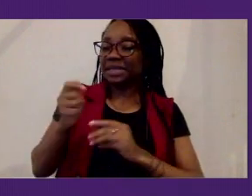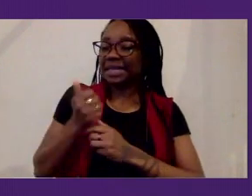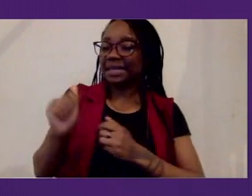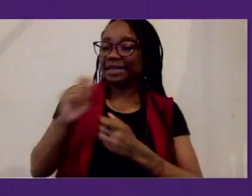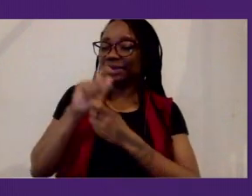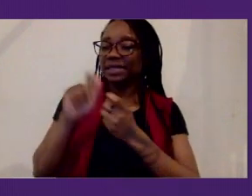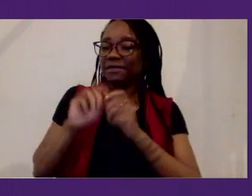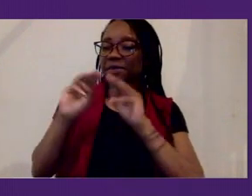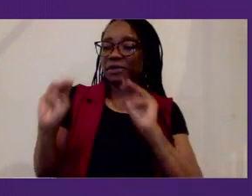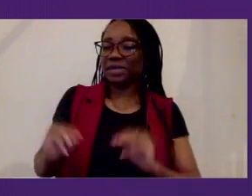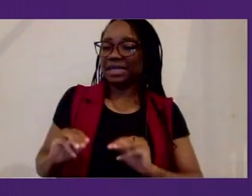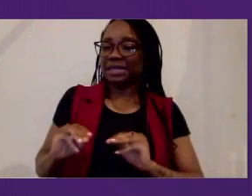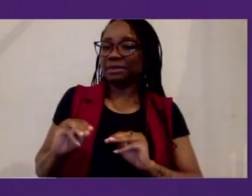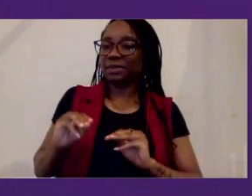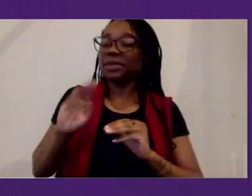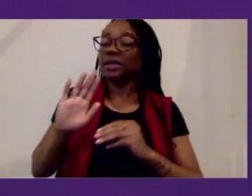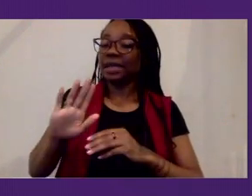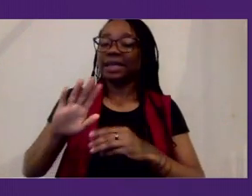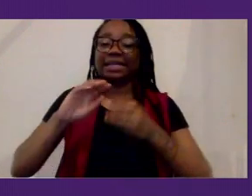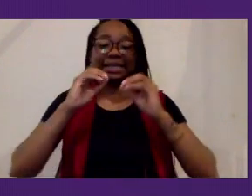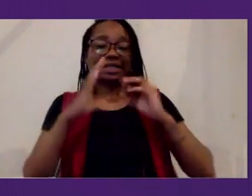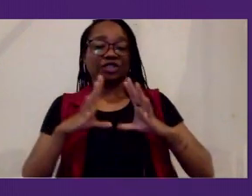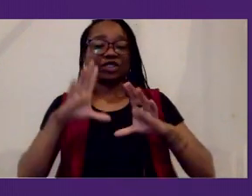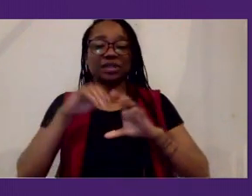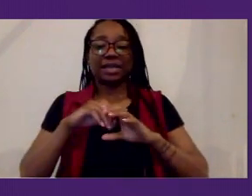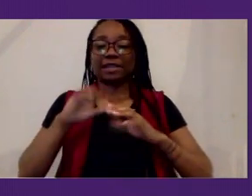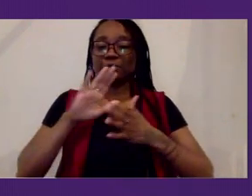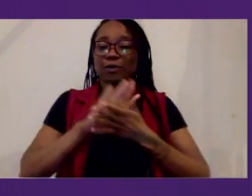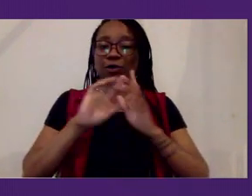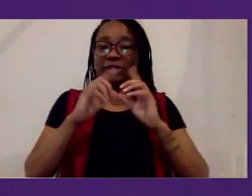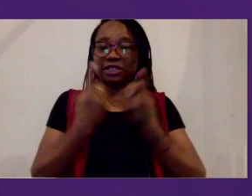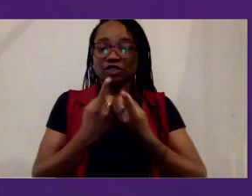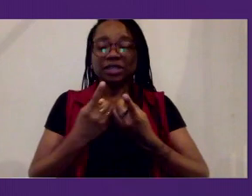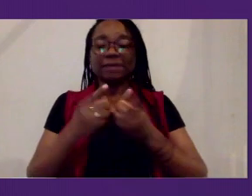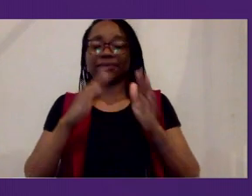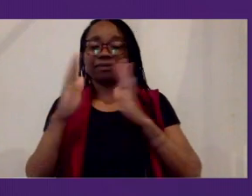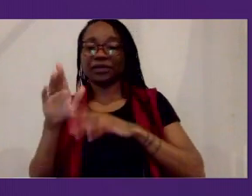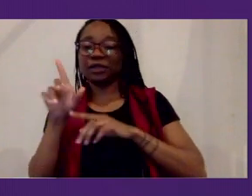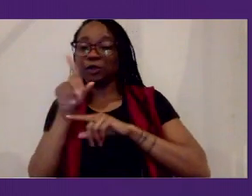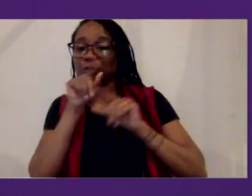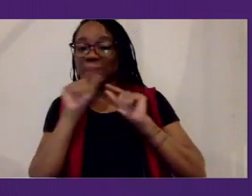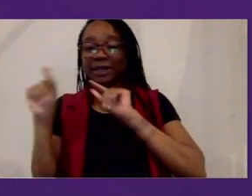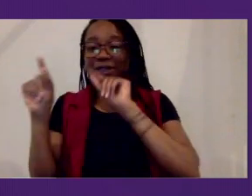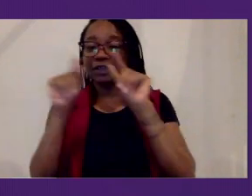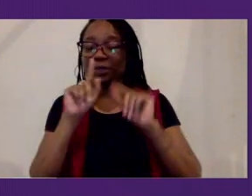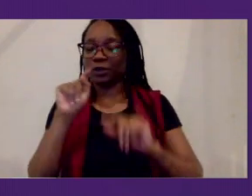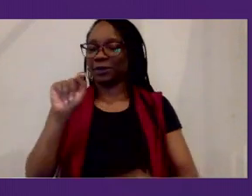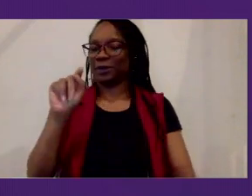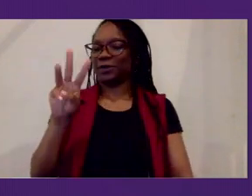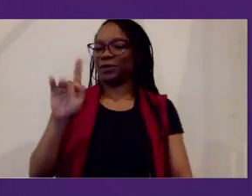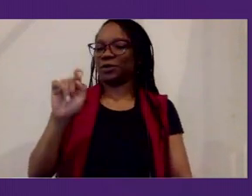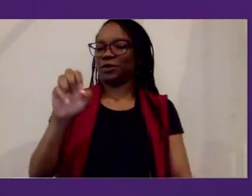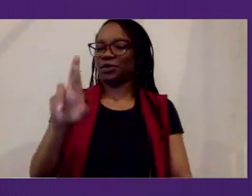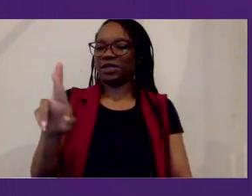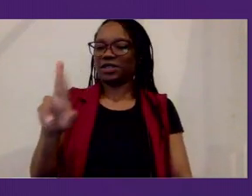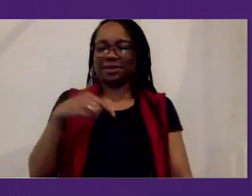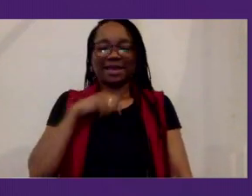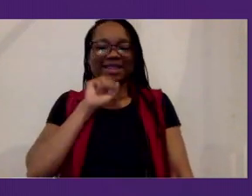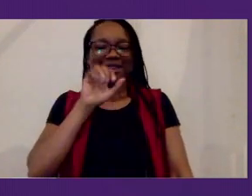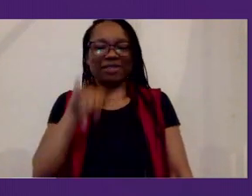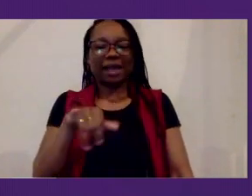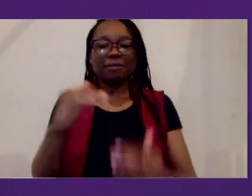I love it. Twitter. Oh, I love that. I love that. Your Kennedy English colleagues. Hey, I love it.